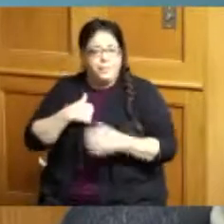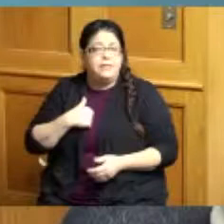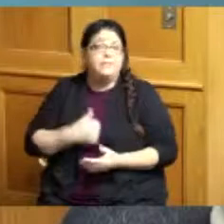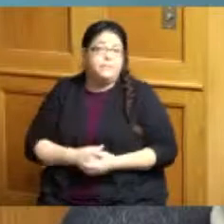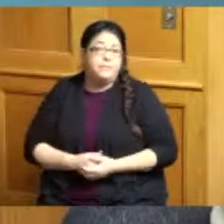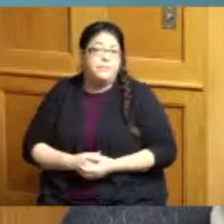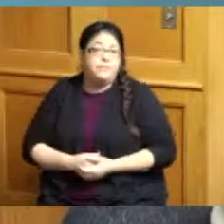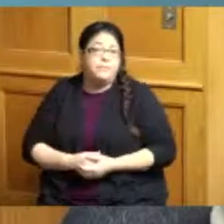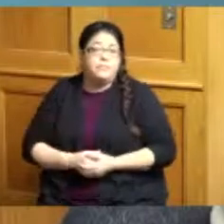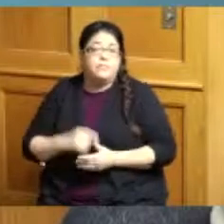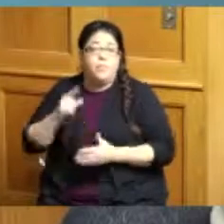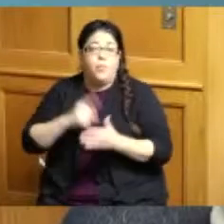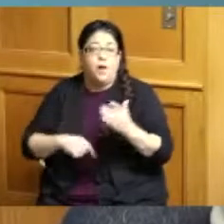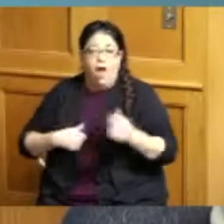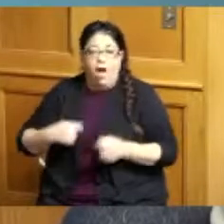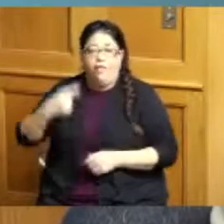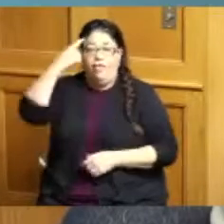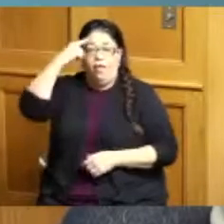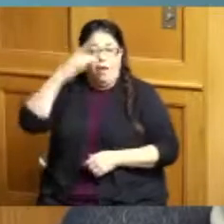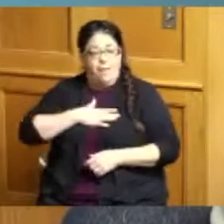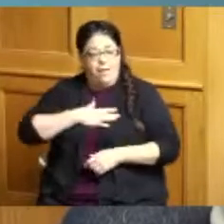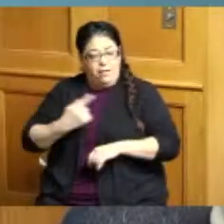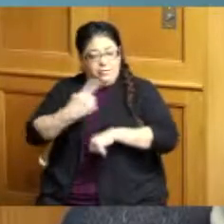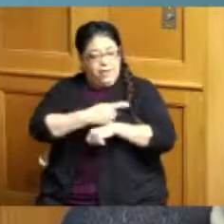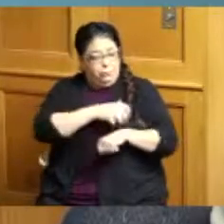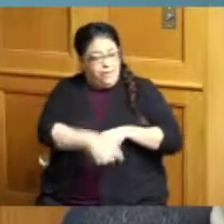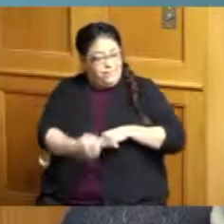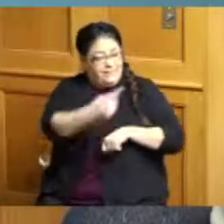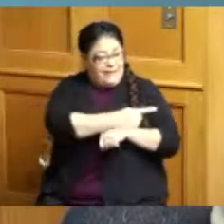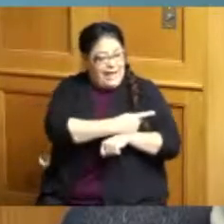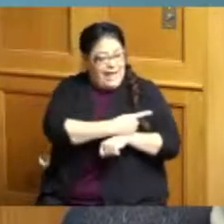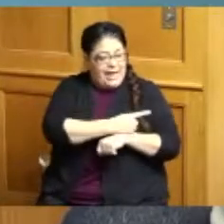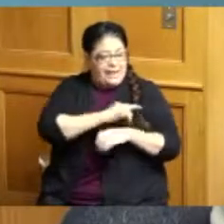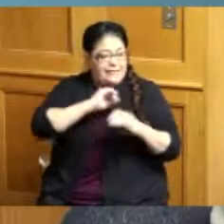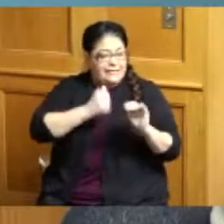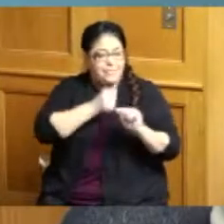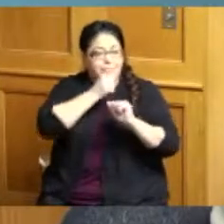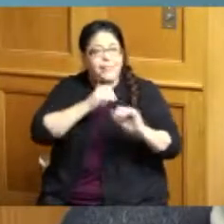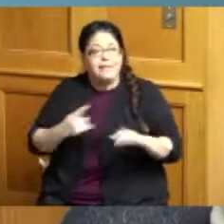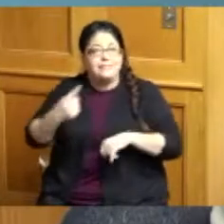because what I thought was a rough day turned out to be a blessed day because I got a chance